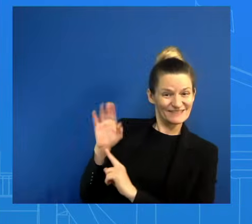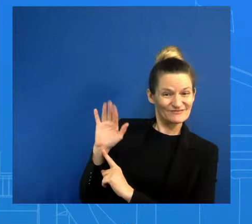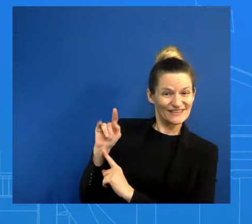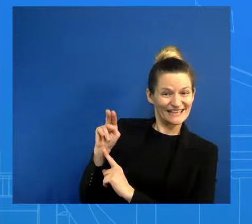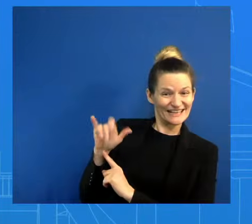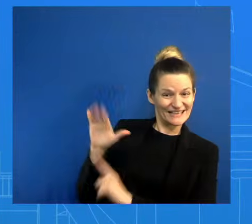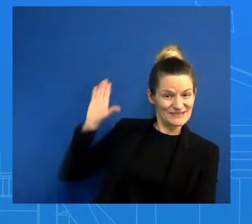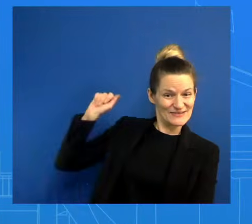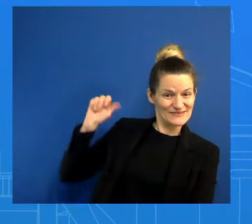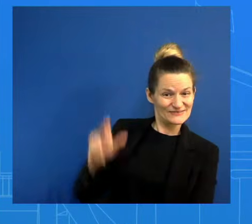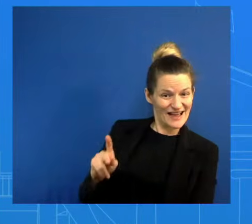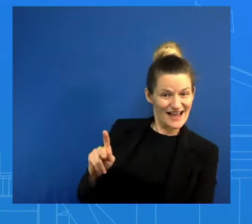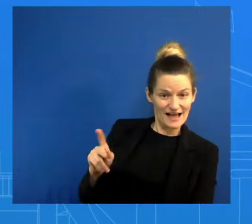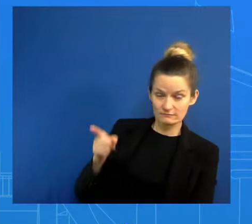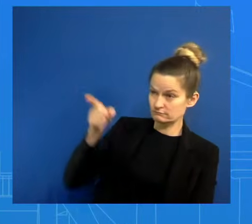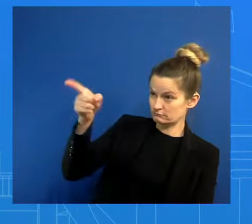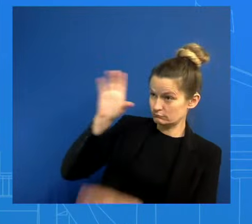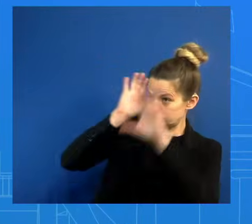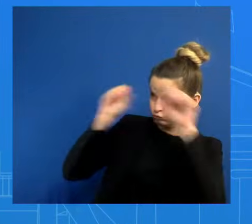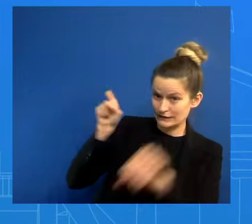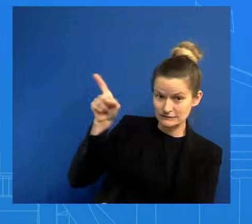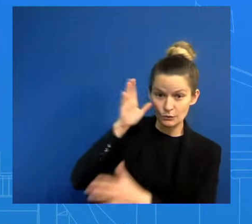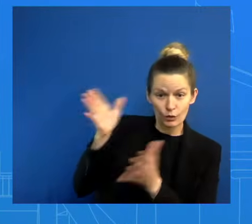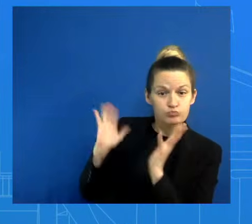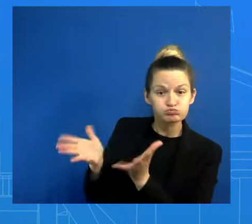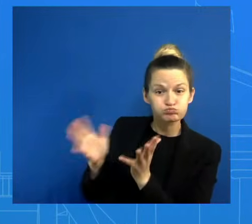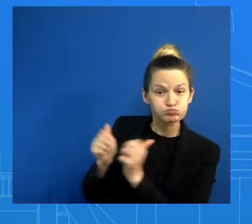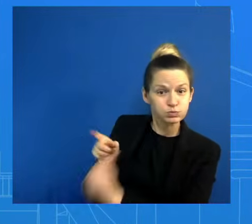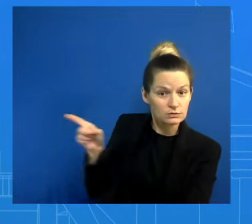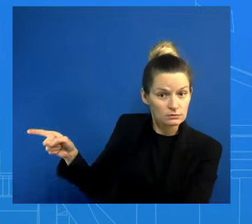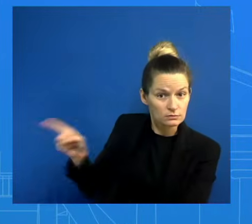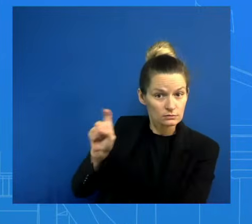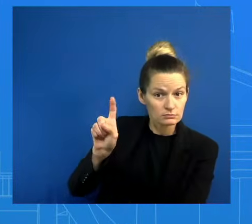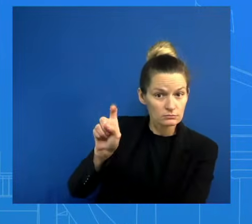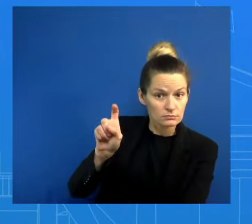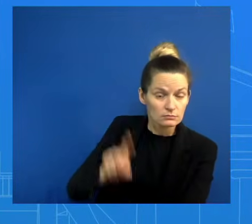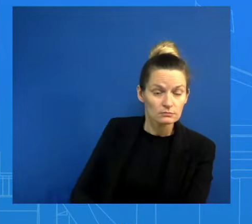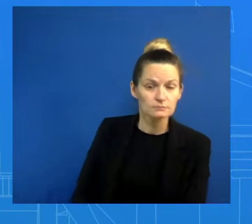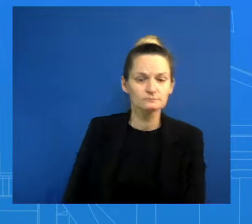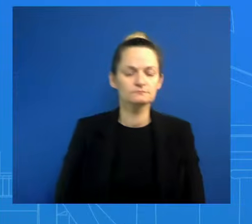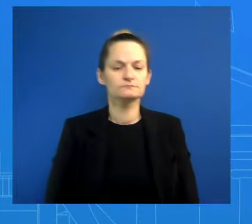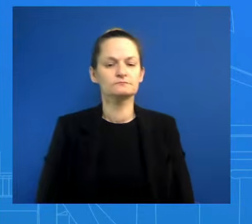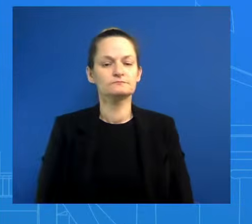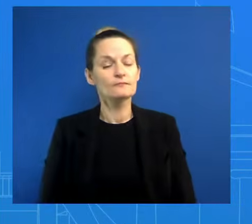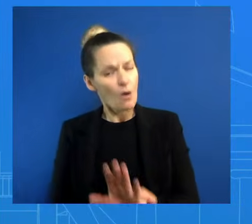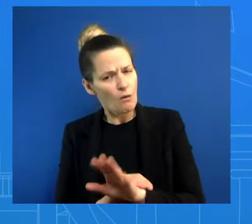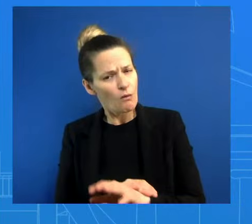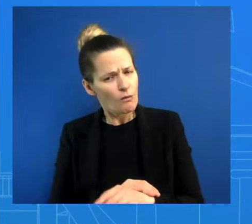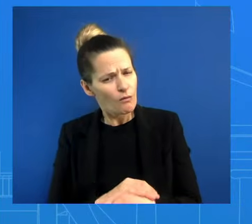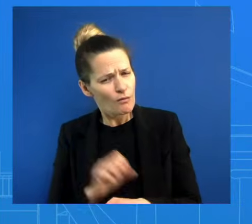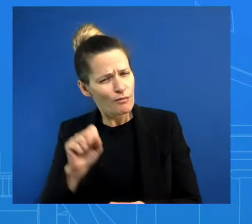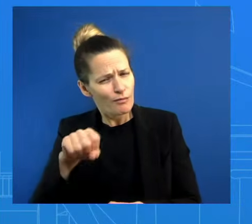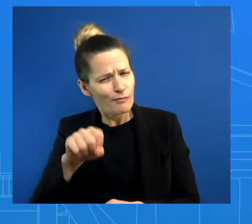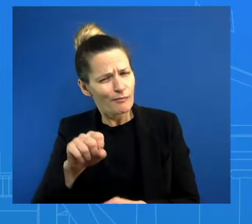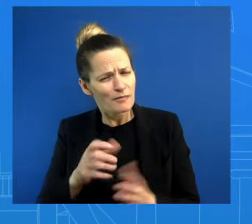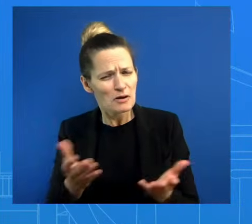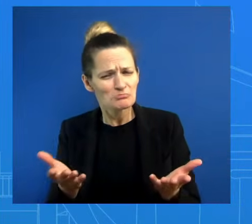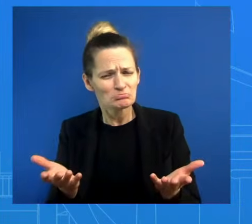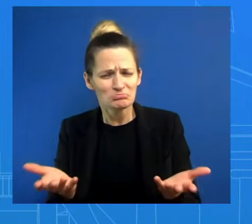any calls to preview. As you know -- as you know, the President spoke with her, Brittney Griner, yesterday morning in the --